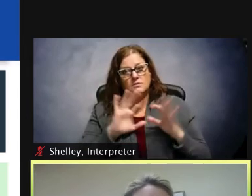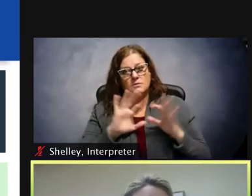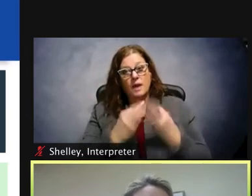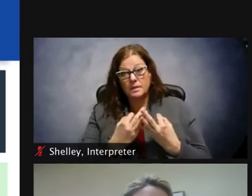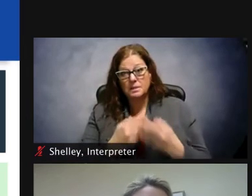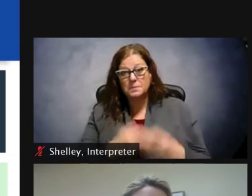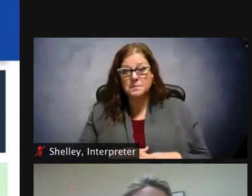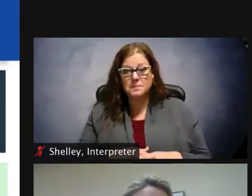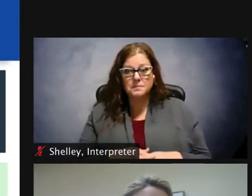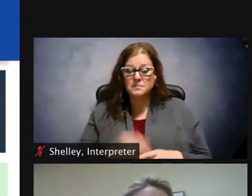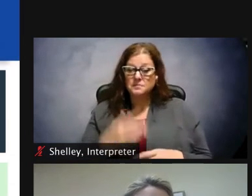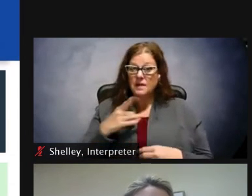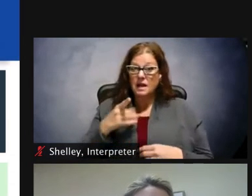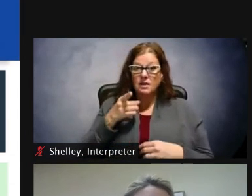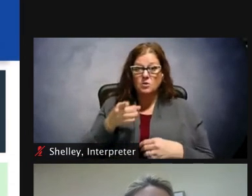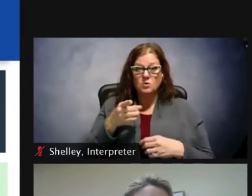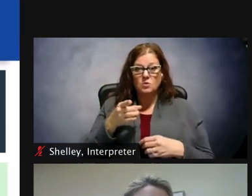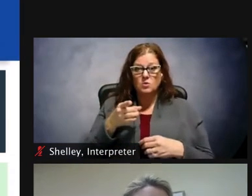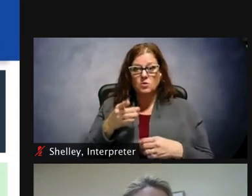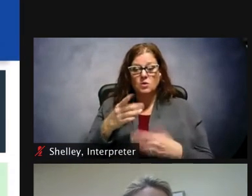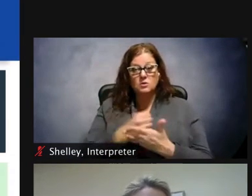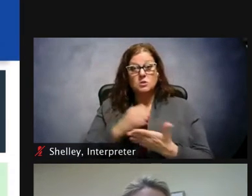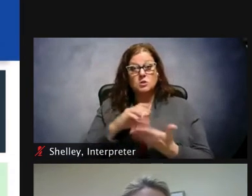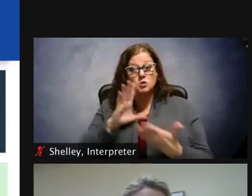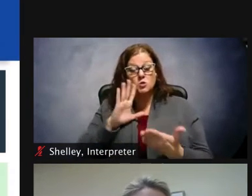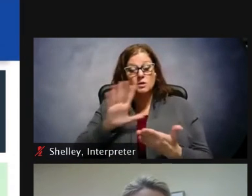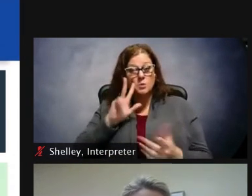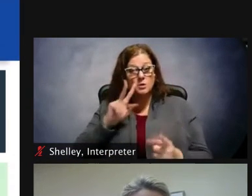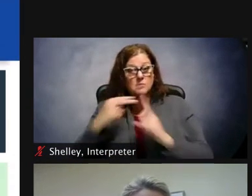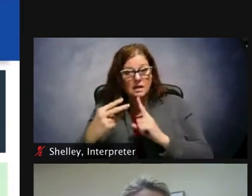[CARA]And I like that you took the student’s perspective into that I think that's very